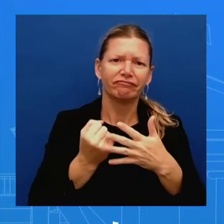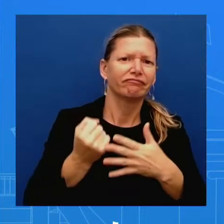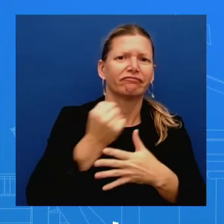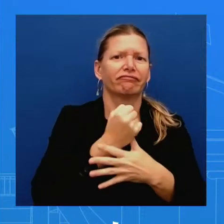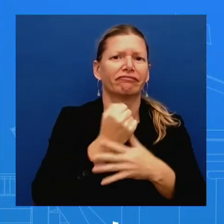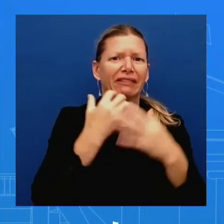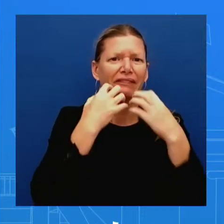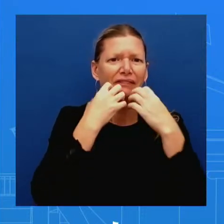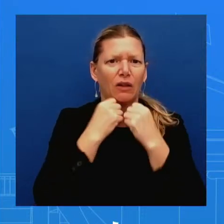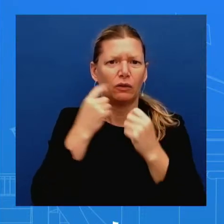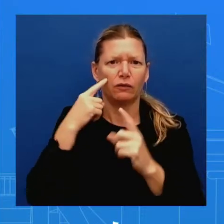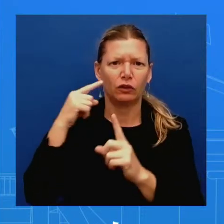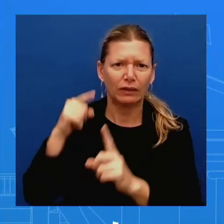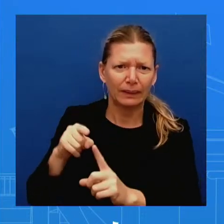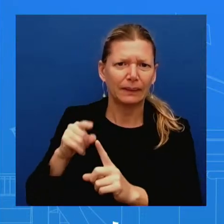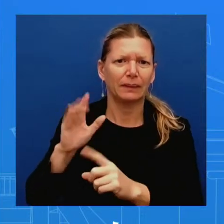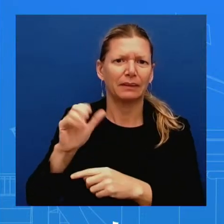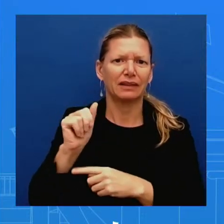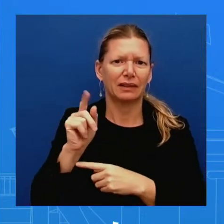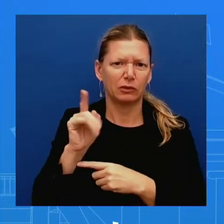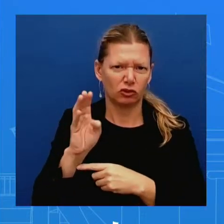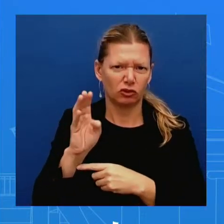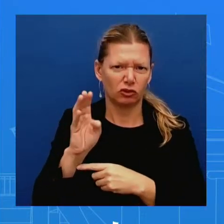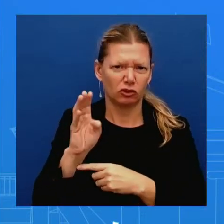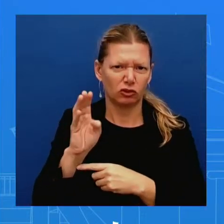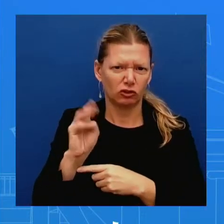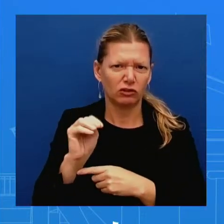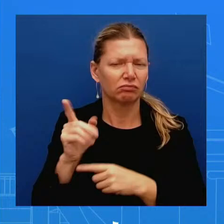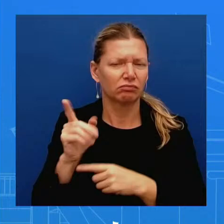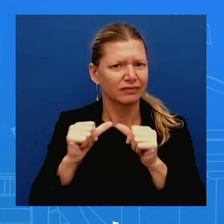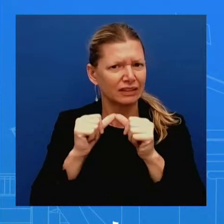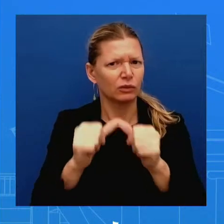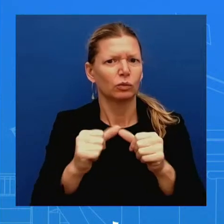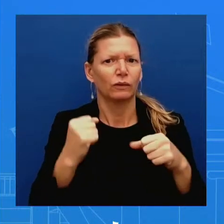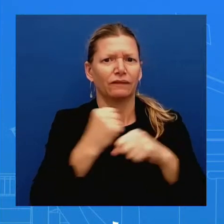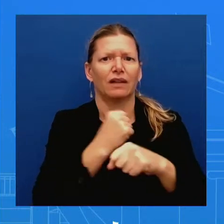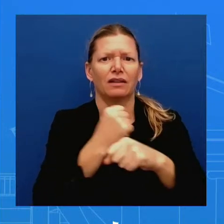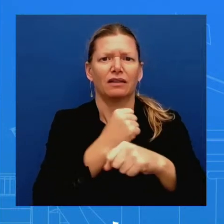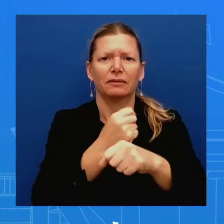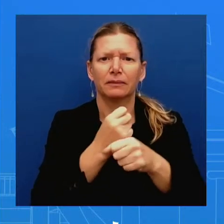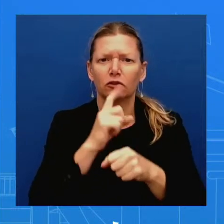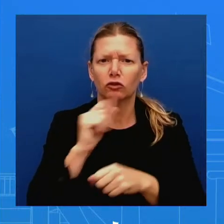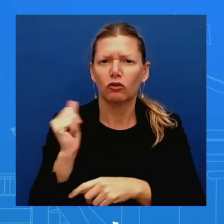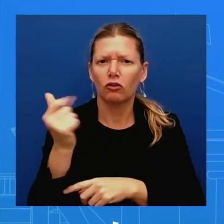but he continues to make sure that, consistent with his very first executive order,